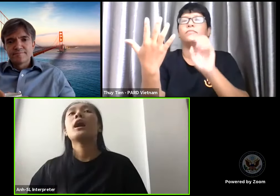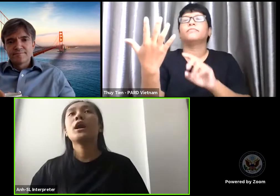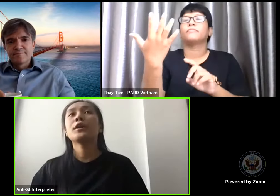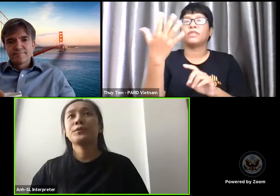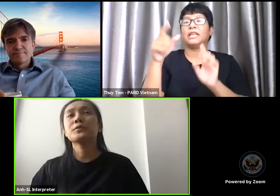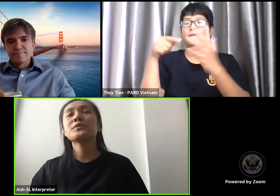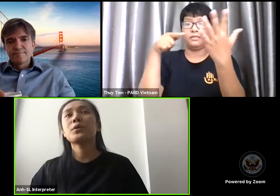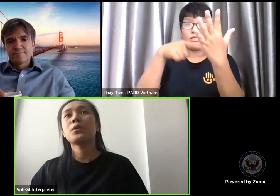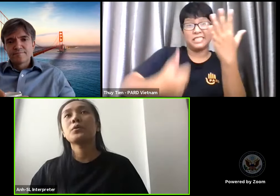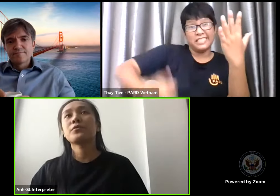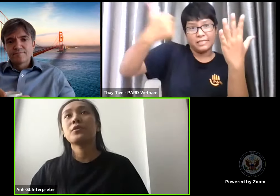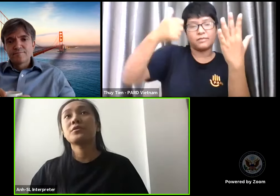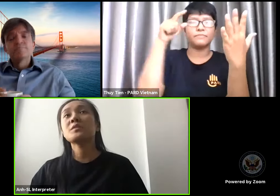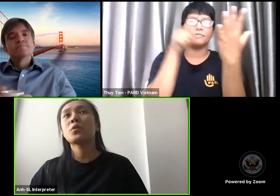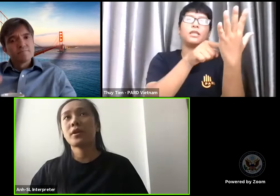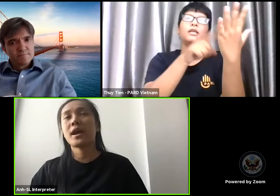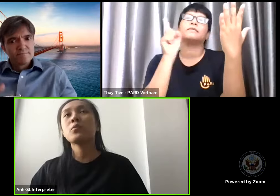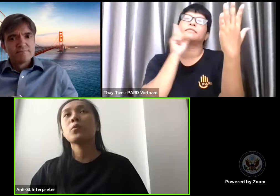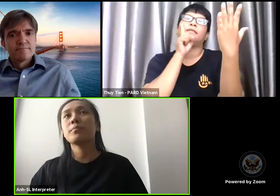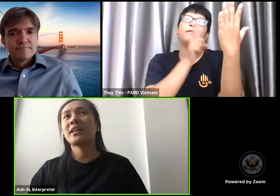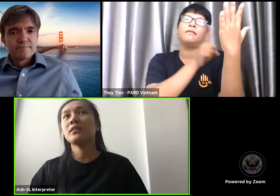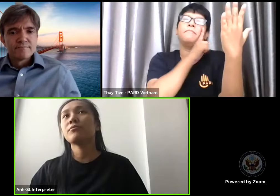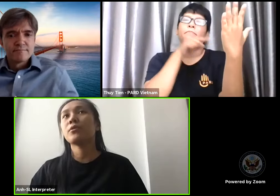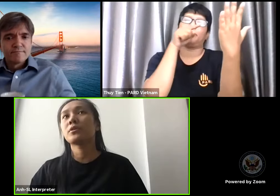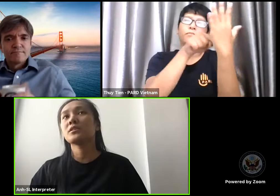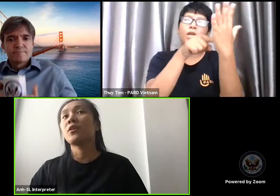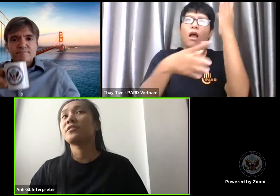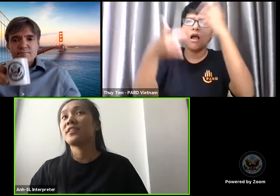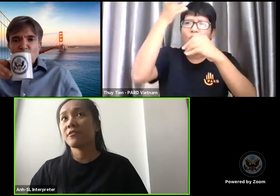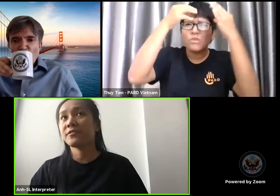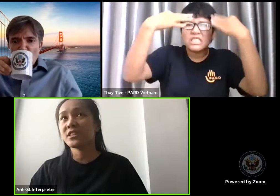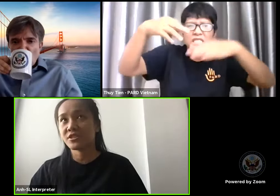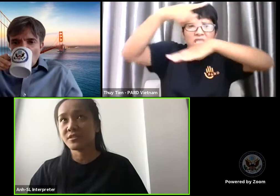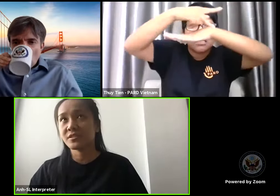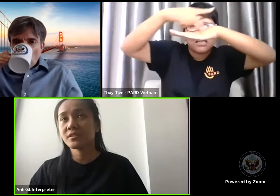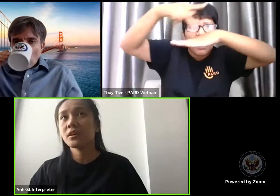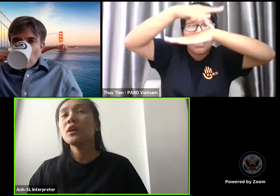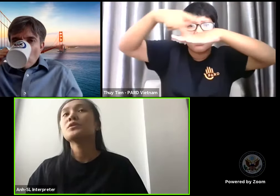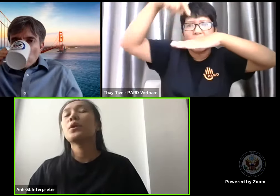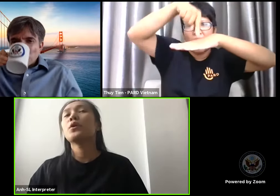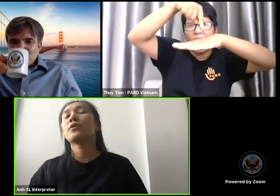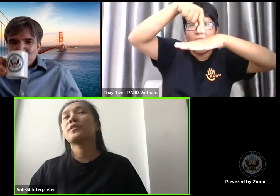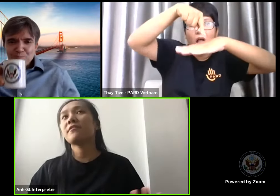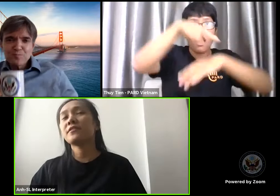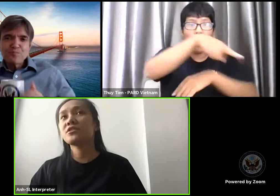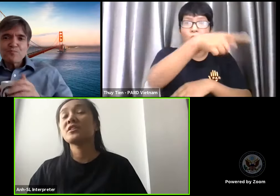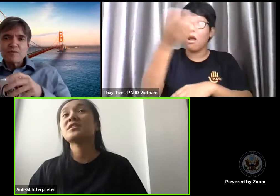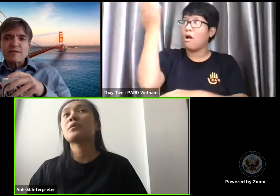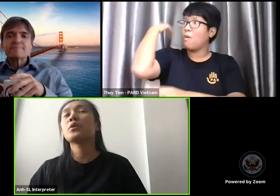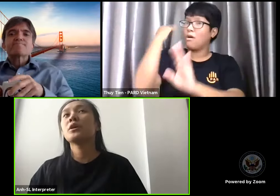[Anh] No, so for this program, we mainly focus on deaf teachers. So for deaf teachers they will